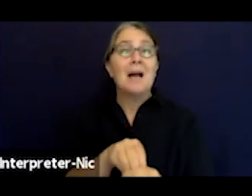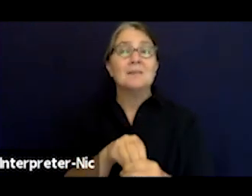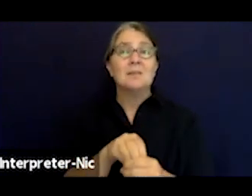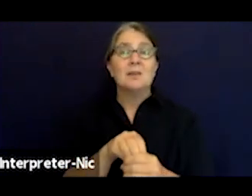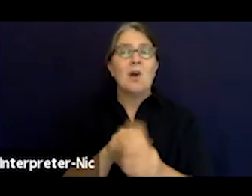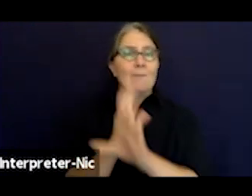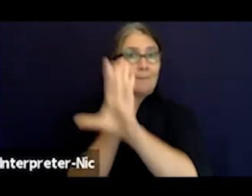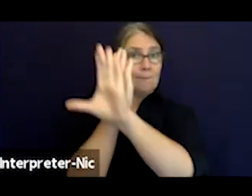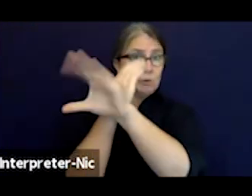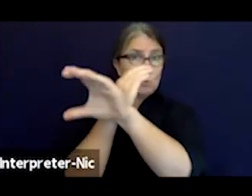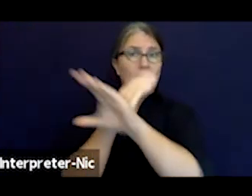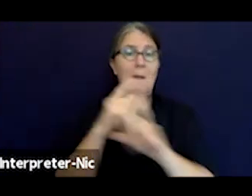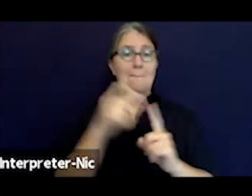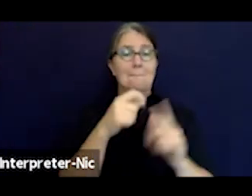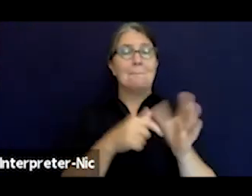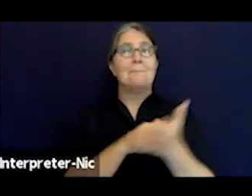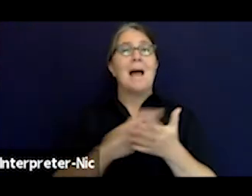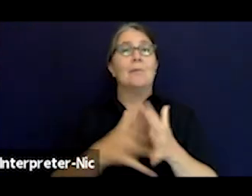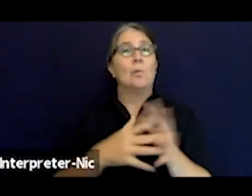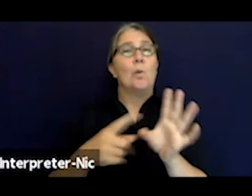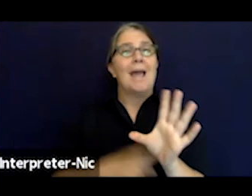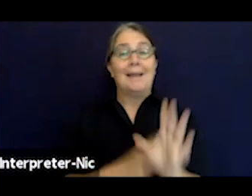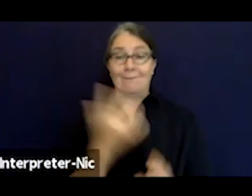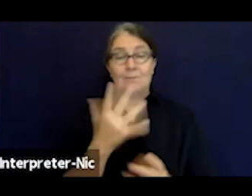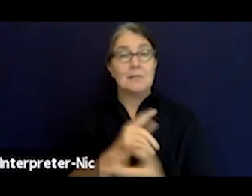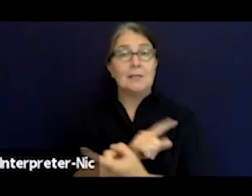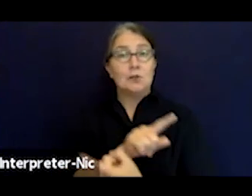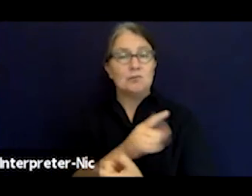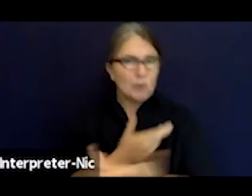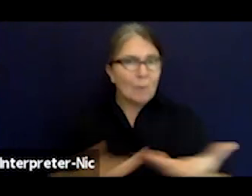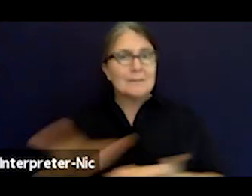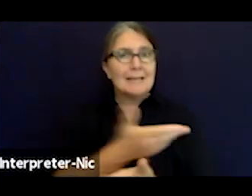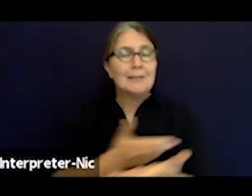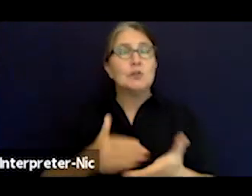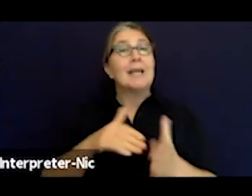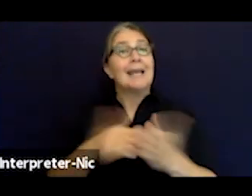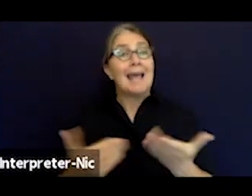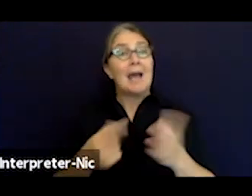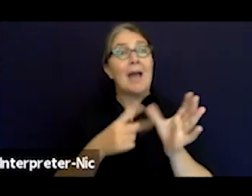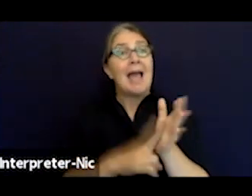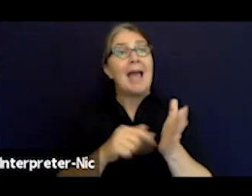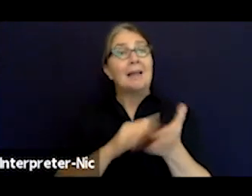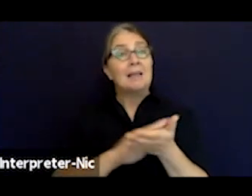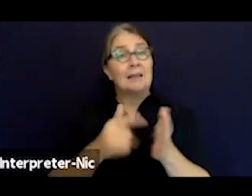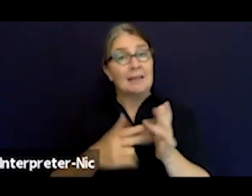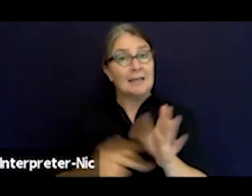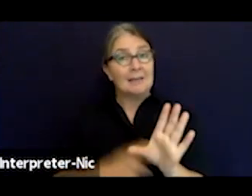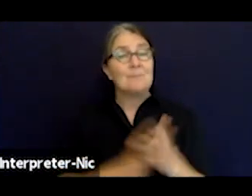Pathways15 conversation. I will turn it back over to Anthony. Thank you so much.